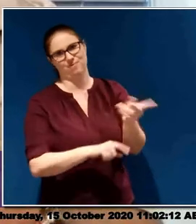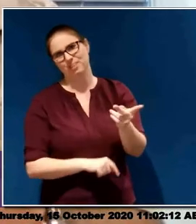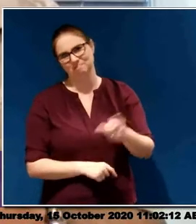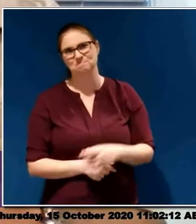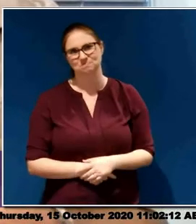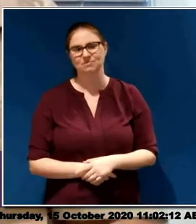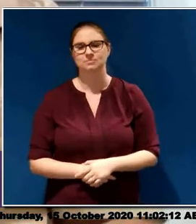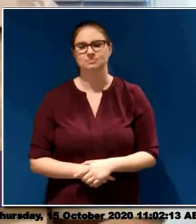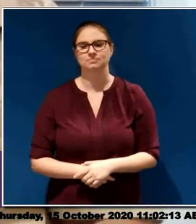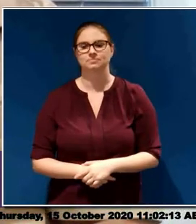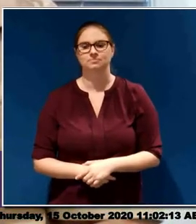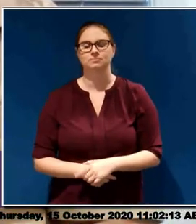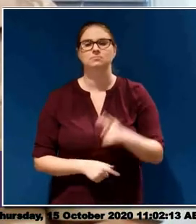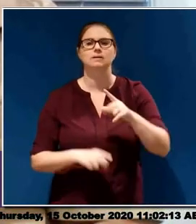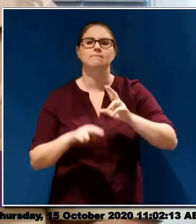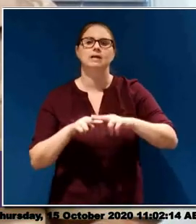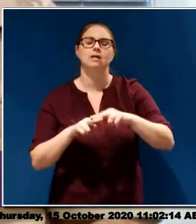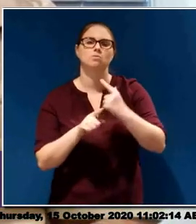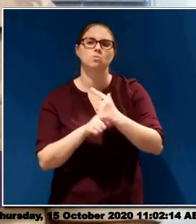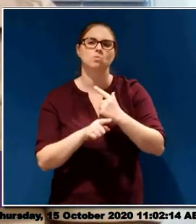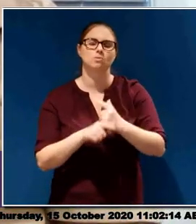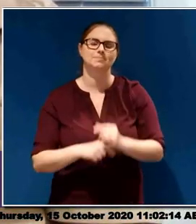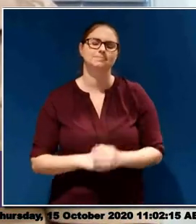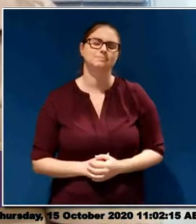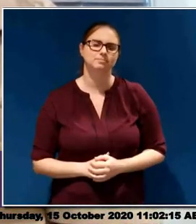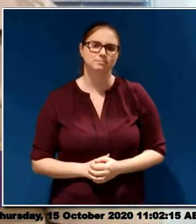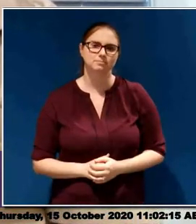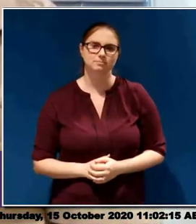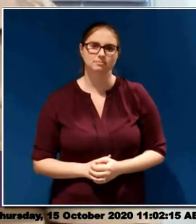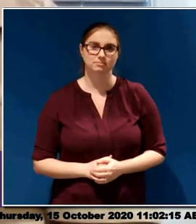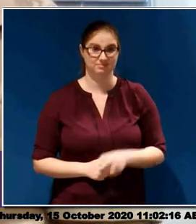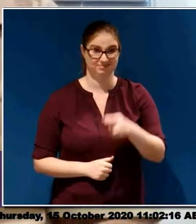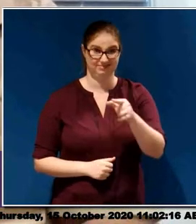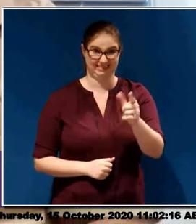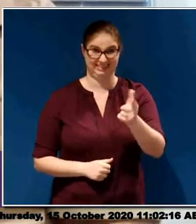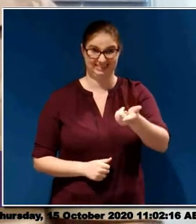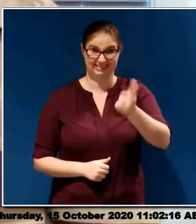because the school itself was only 125 kids and there was only,